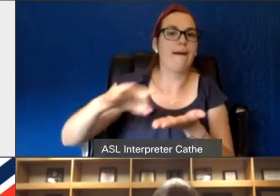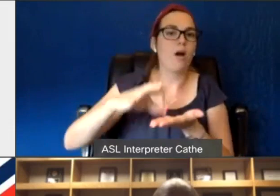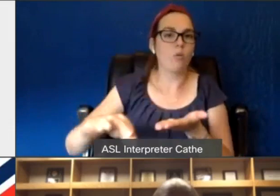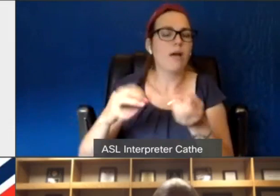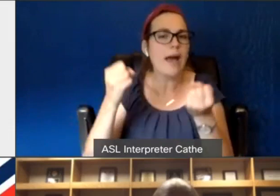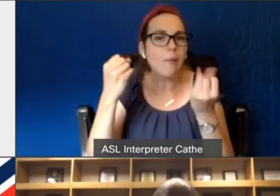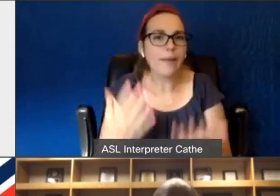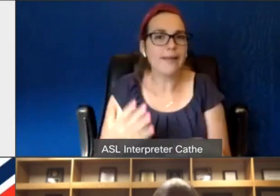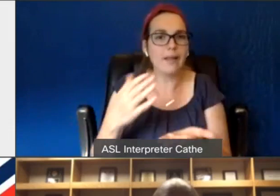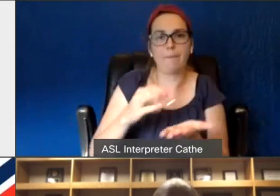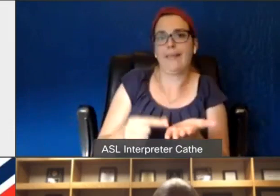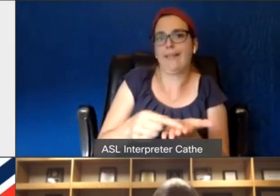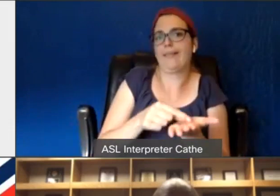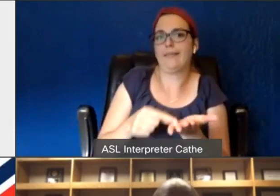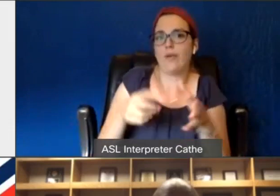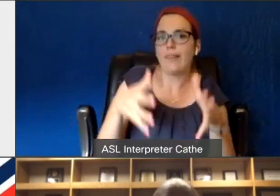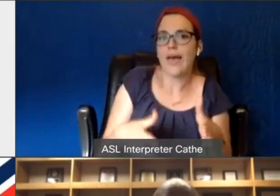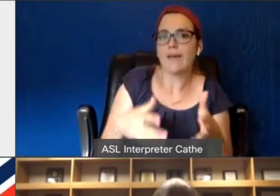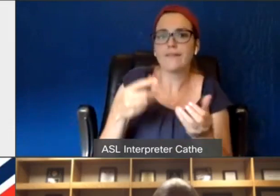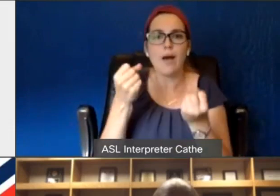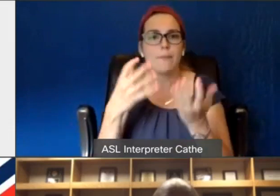in the reliability of people's medication adherence.